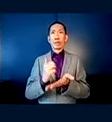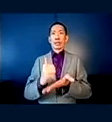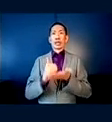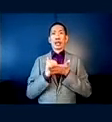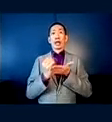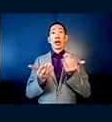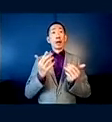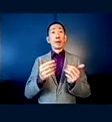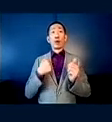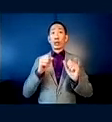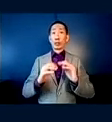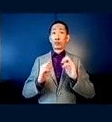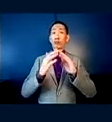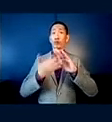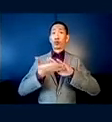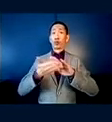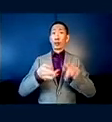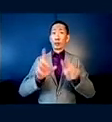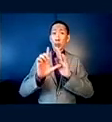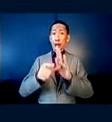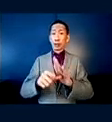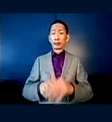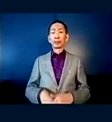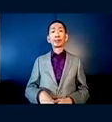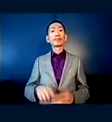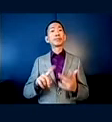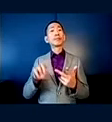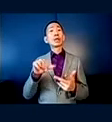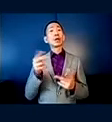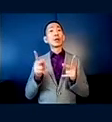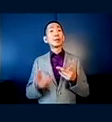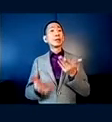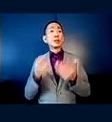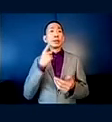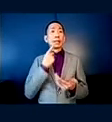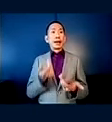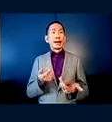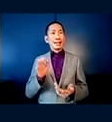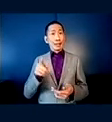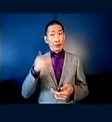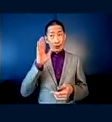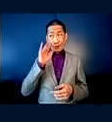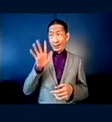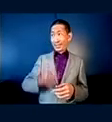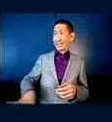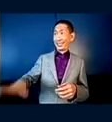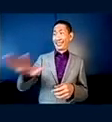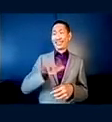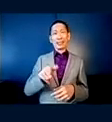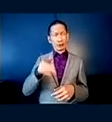MAYBE WE'LL GET THE OLD THING UP AND RUNNING. AND YET ANOTHER PERSON MIGHT SAY, WELL, IF YOU KNEW THIS